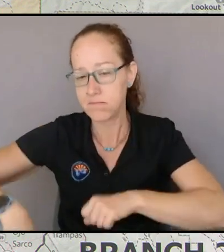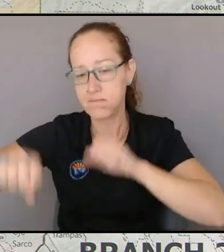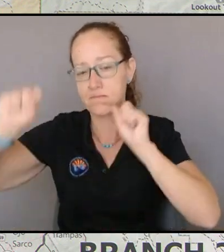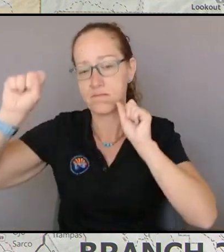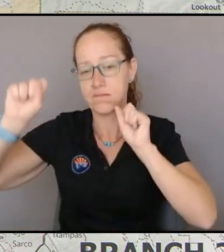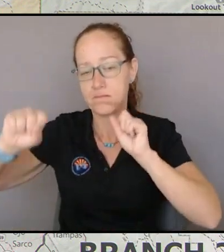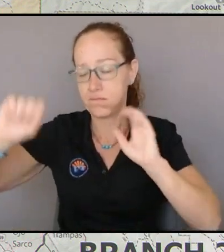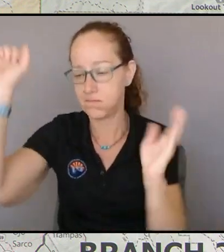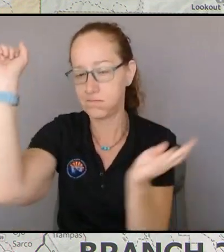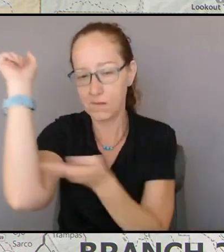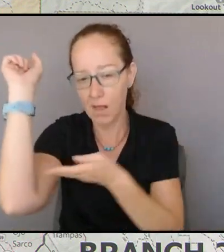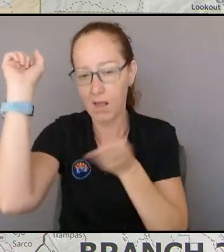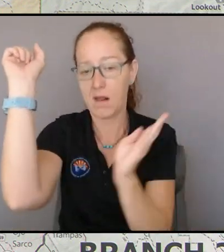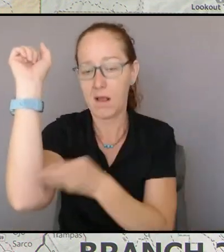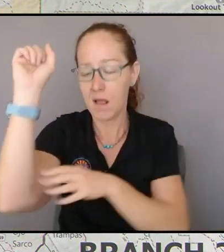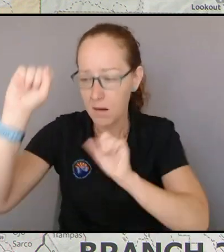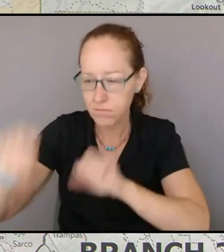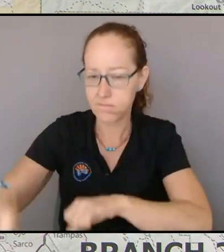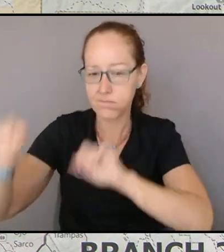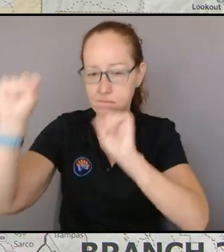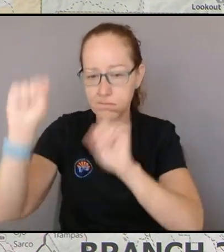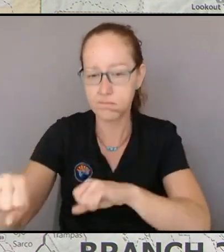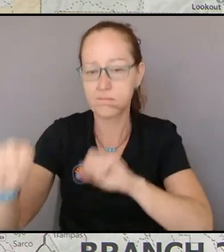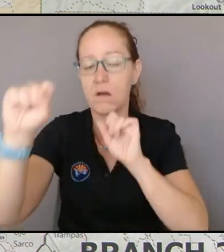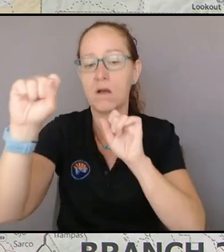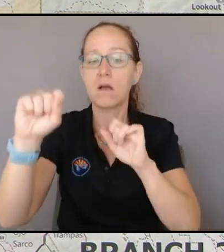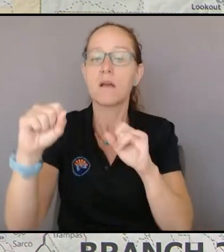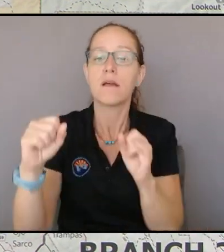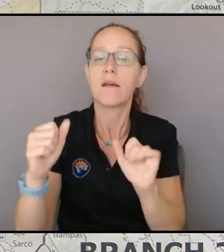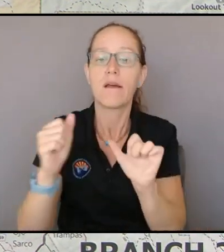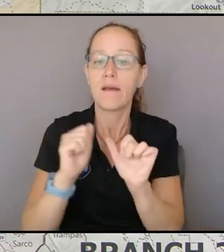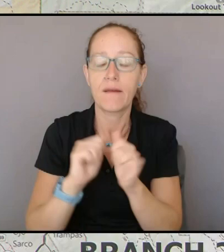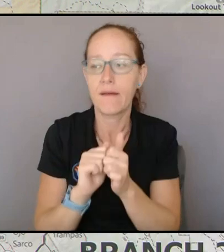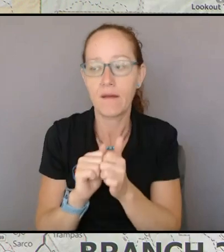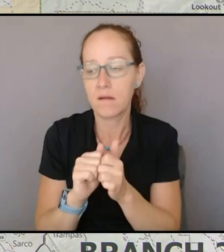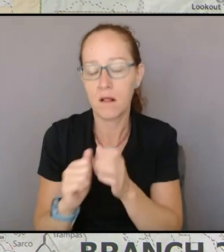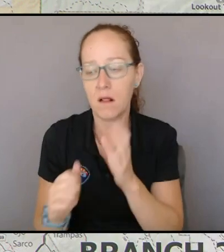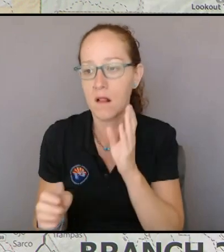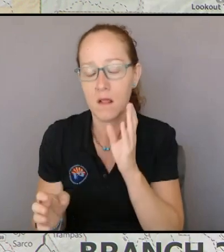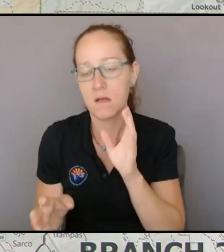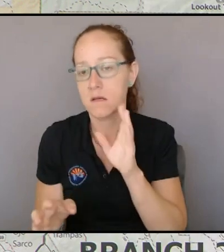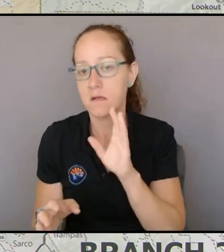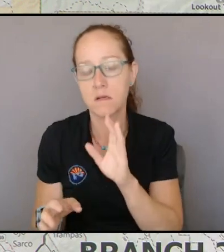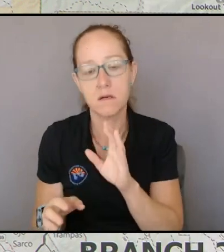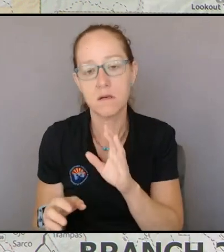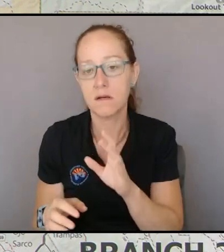make a foot on your line. So crews are in there doing that work. It's hard work. It's slow work to get all the way around